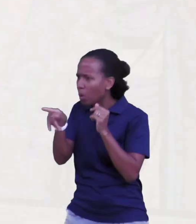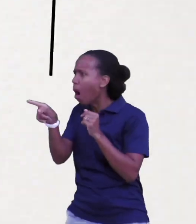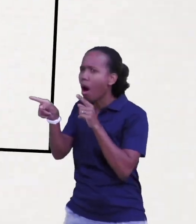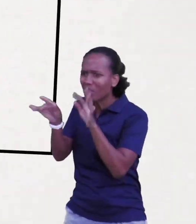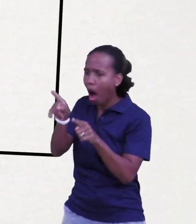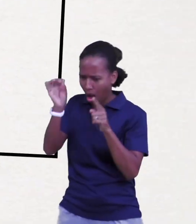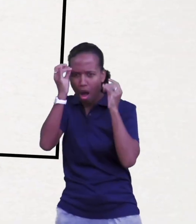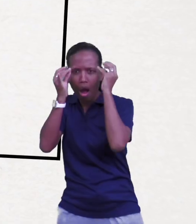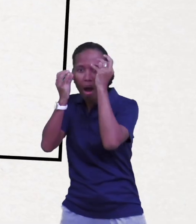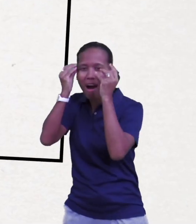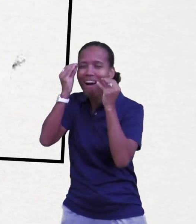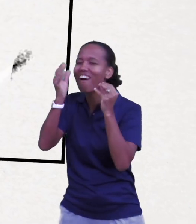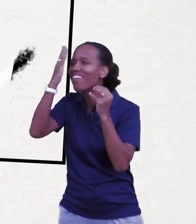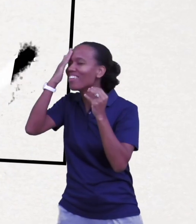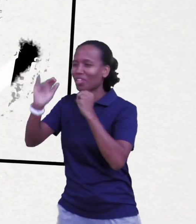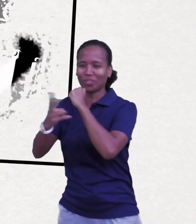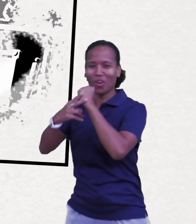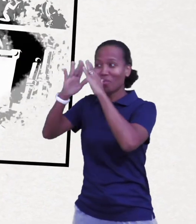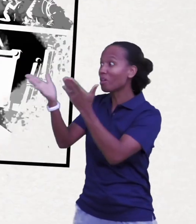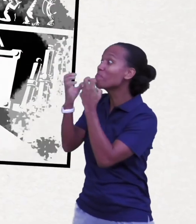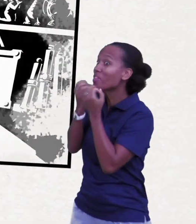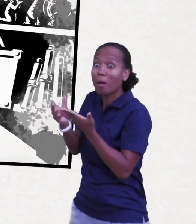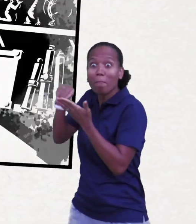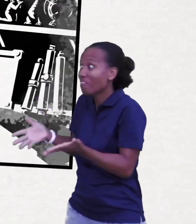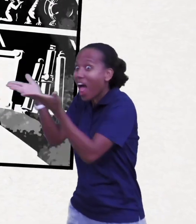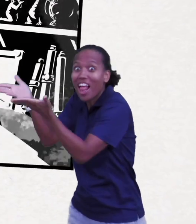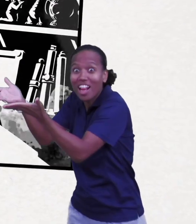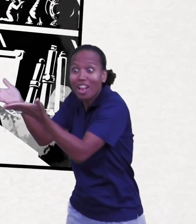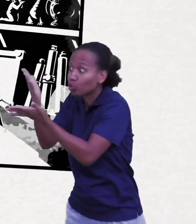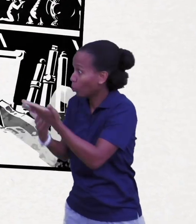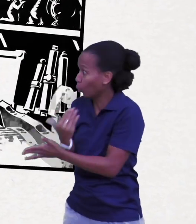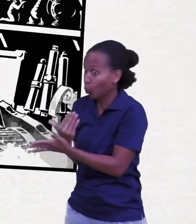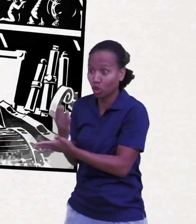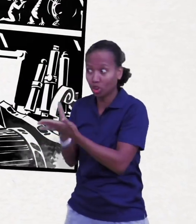They’re like a storehouse packed with treasures—some that are new,